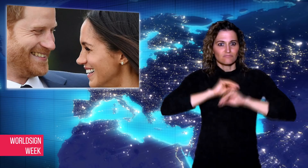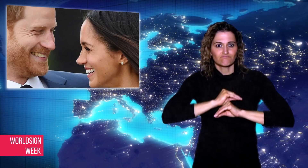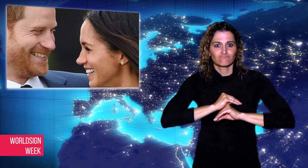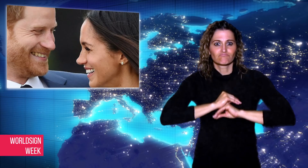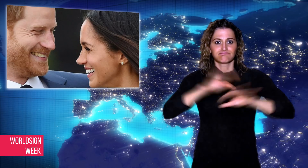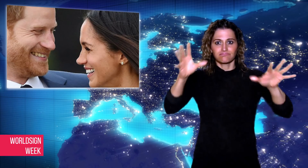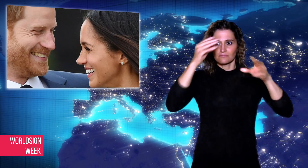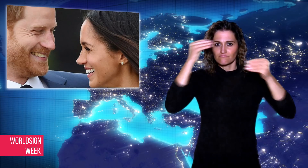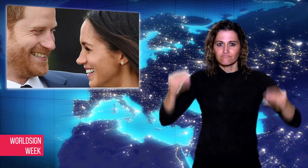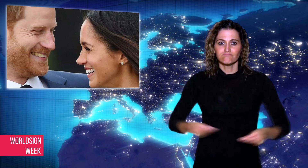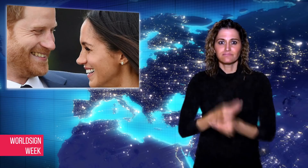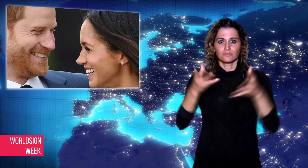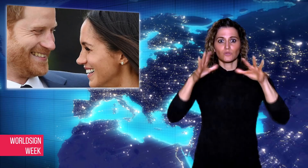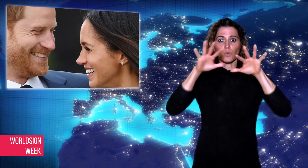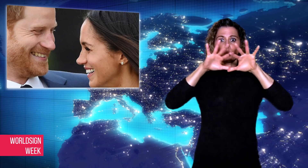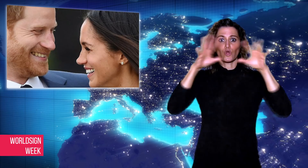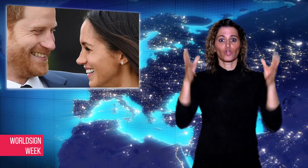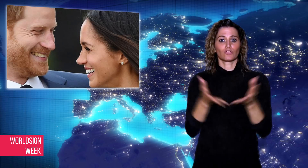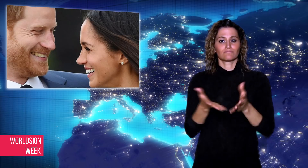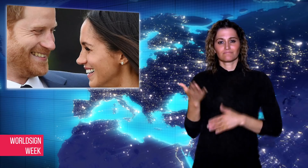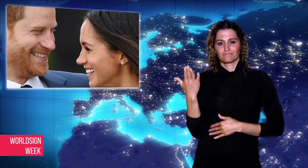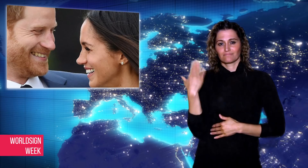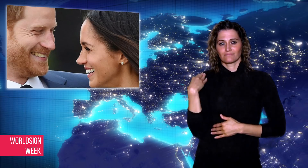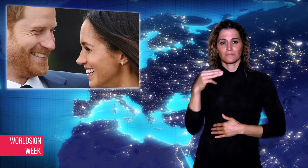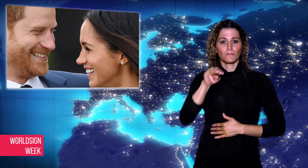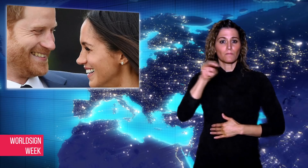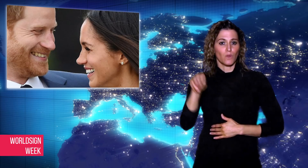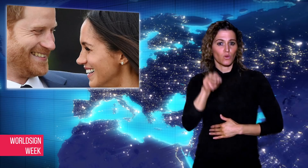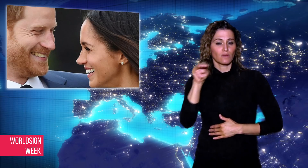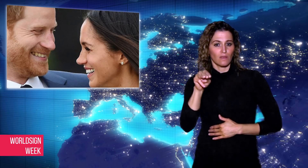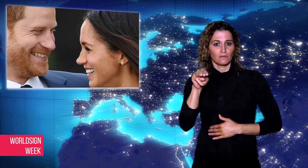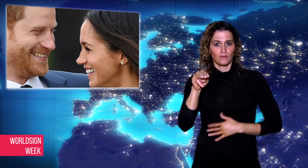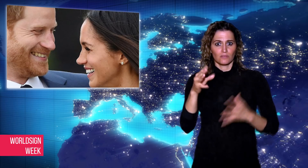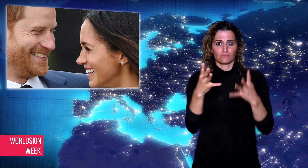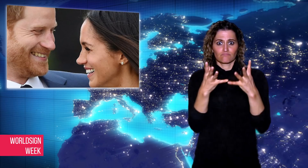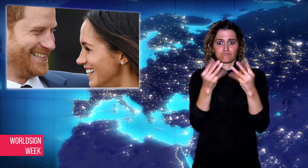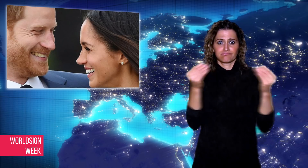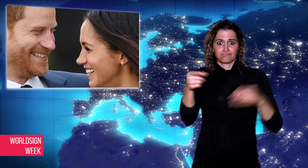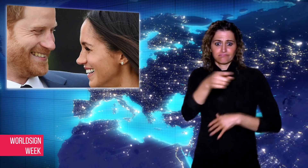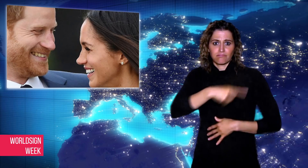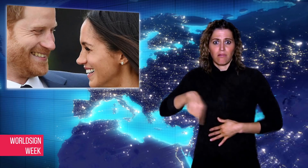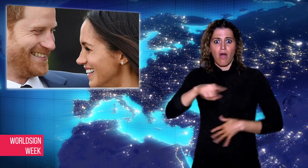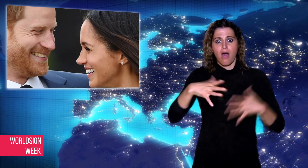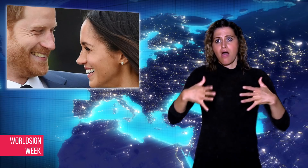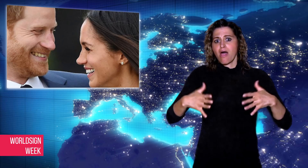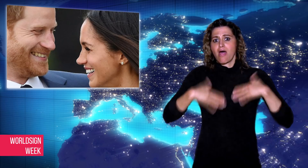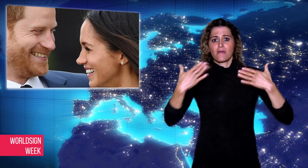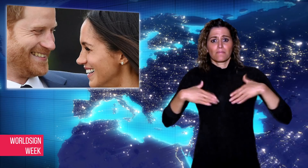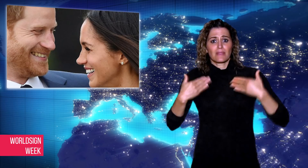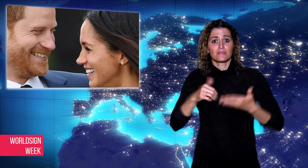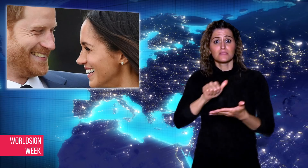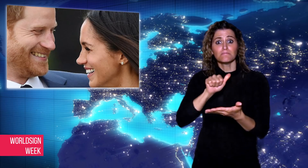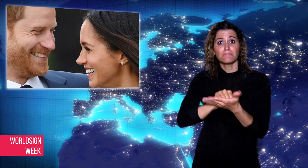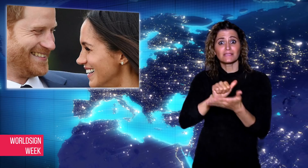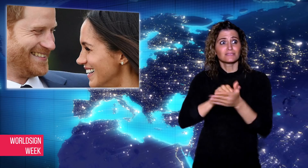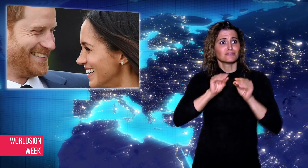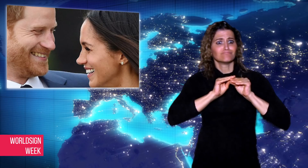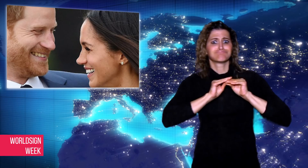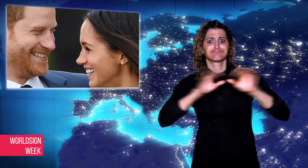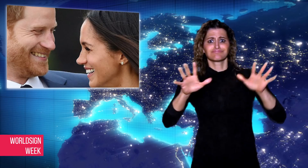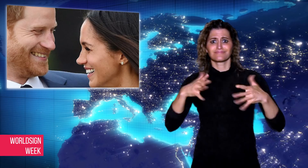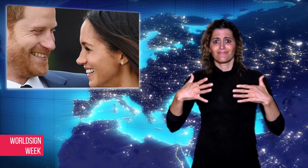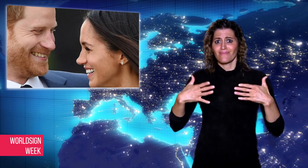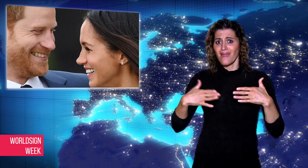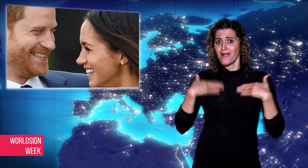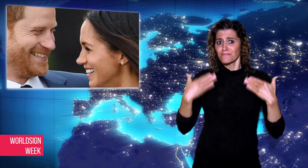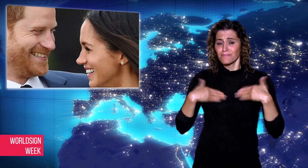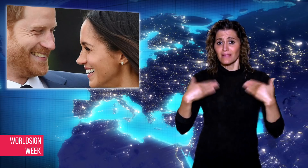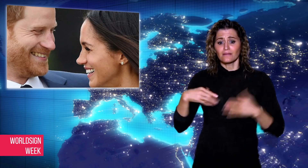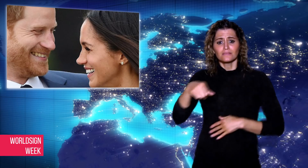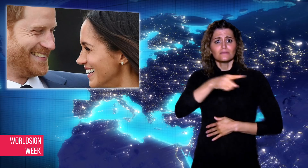delight of the press and Royal